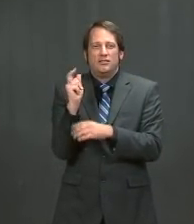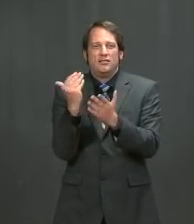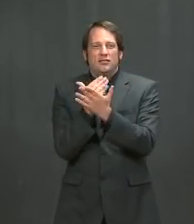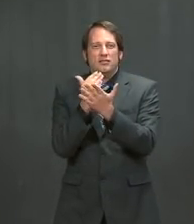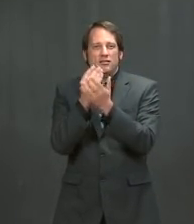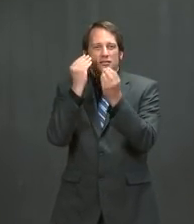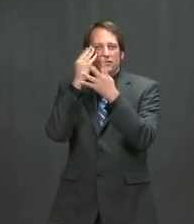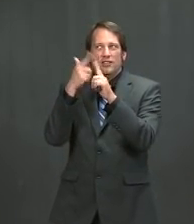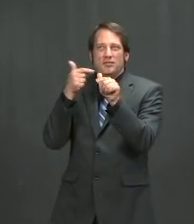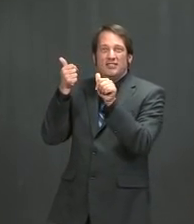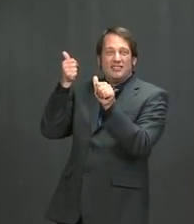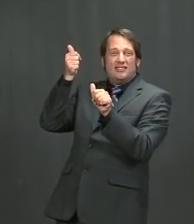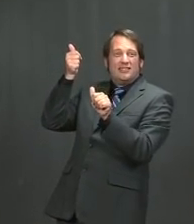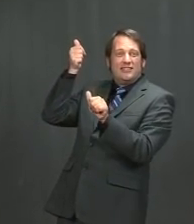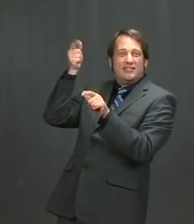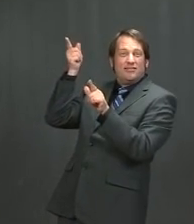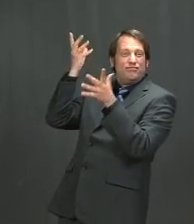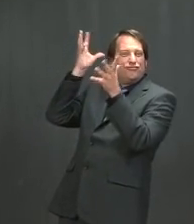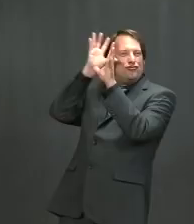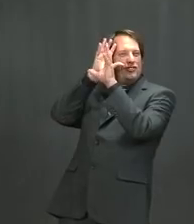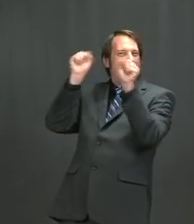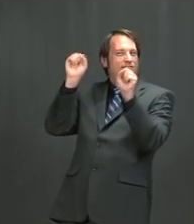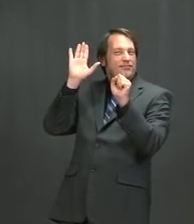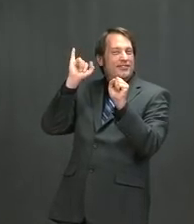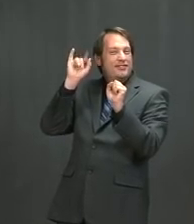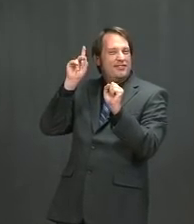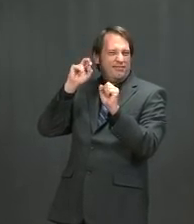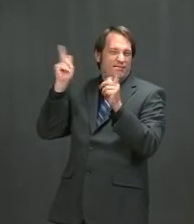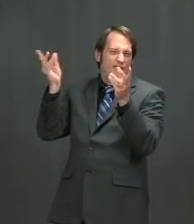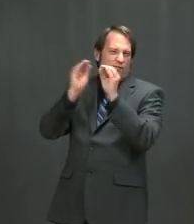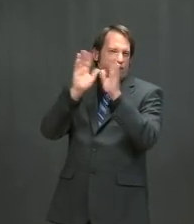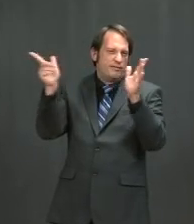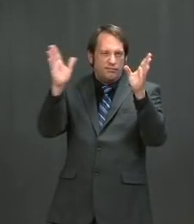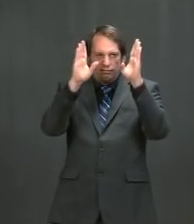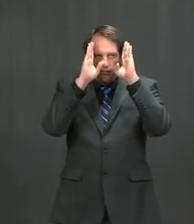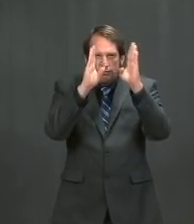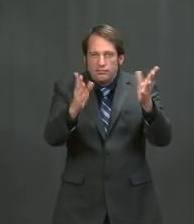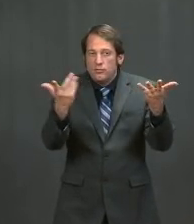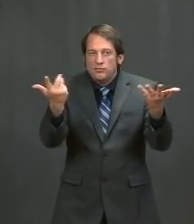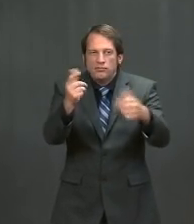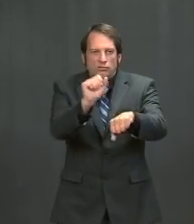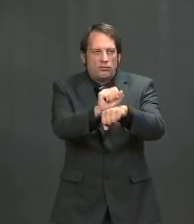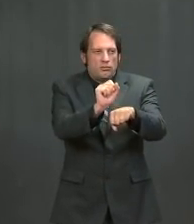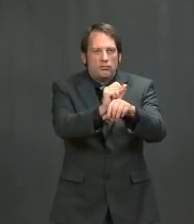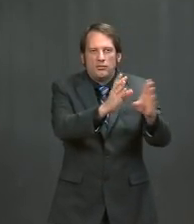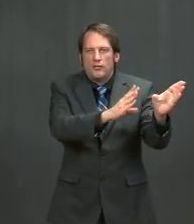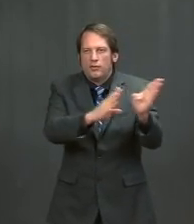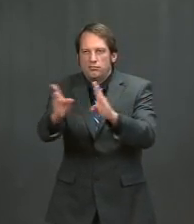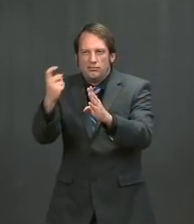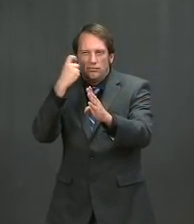is obviously quite focused on the American Jobs Plan that he just announced last week. As you all know, he's already had